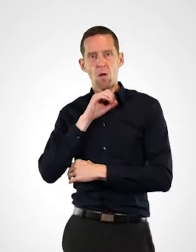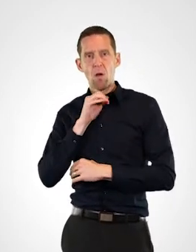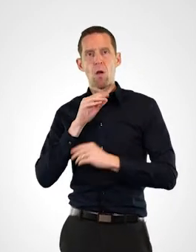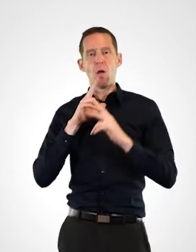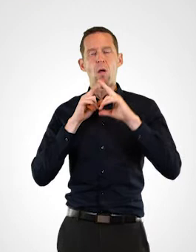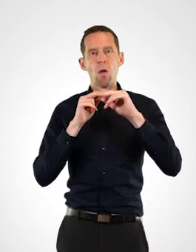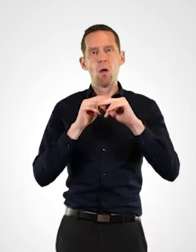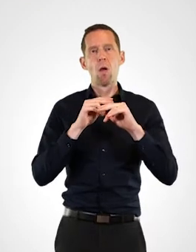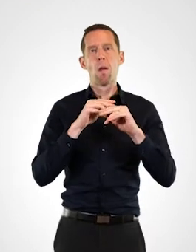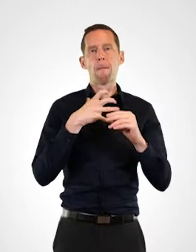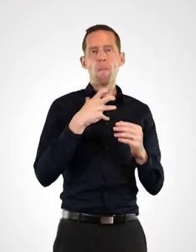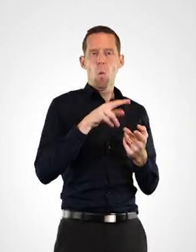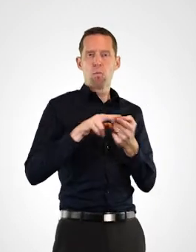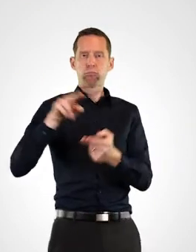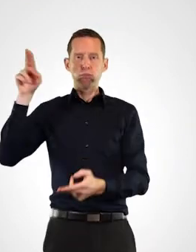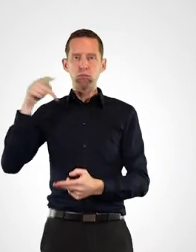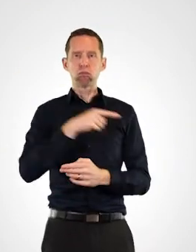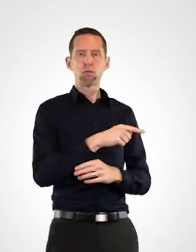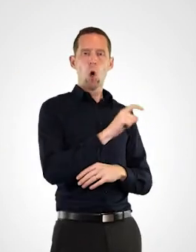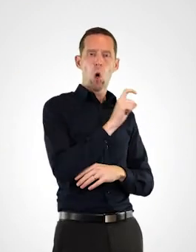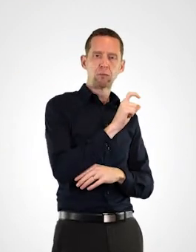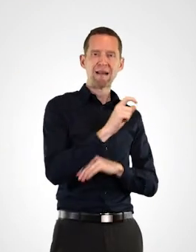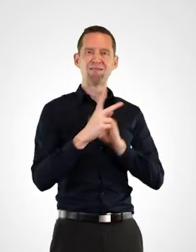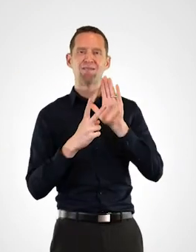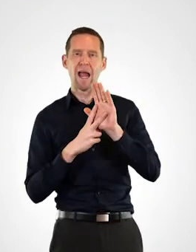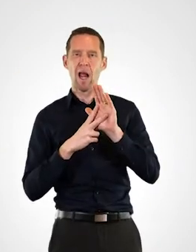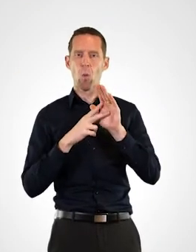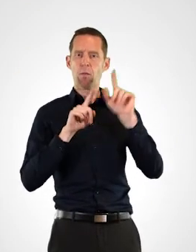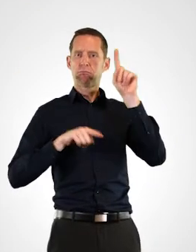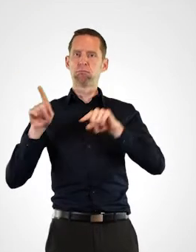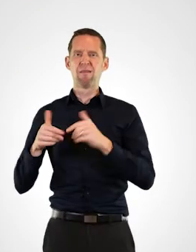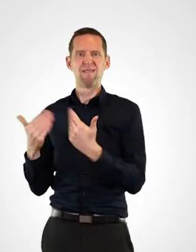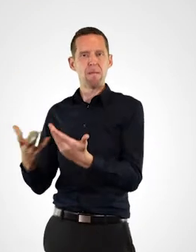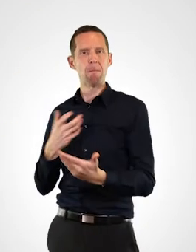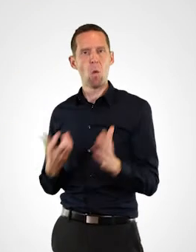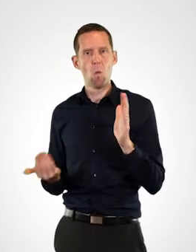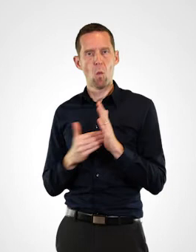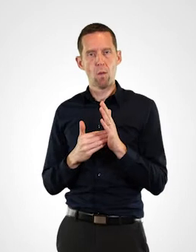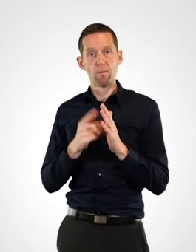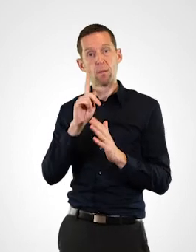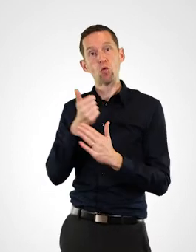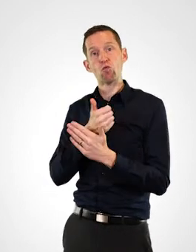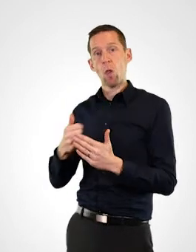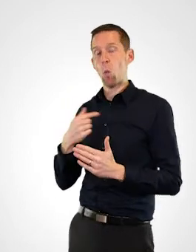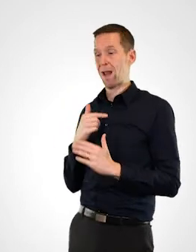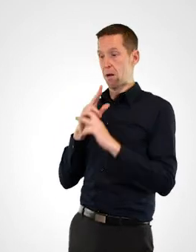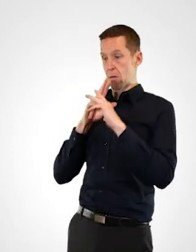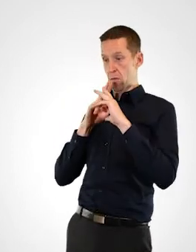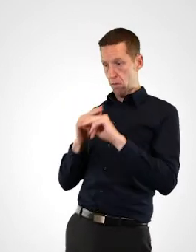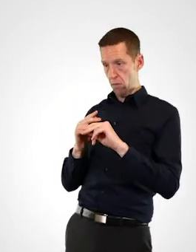to increase consonant and vowel diversity too. So our models are we model for the child vocalisations